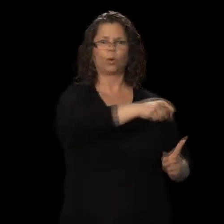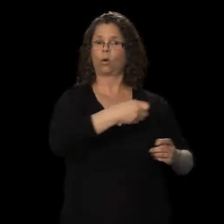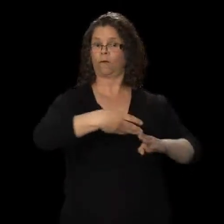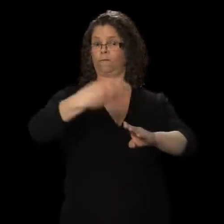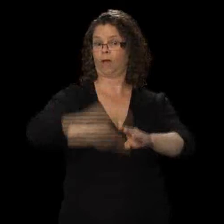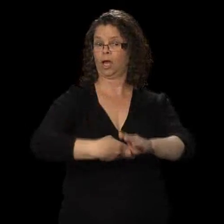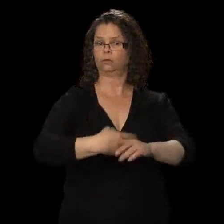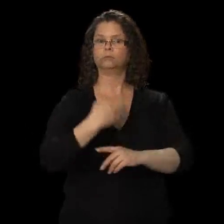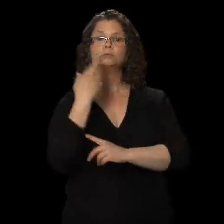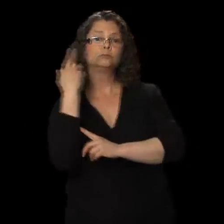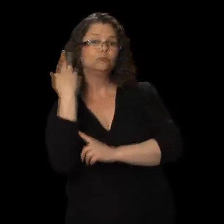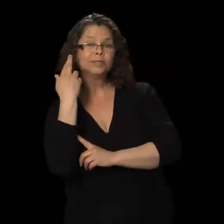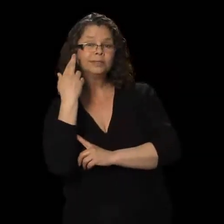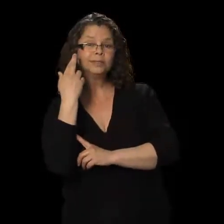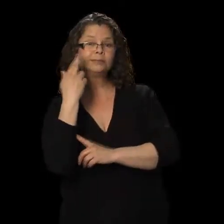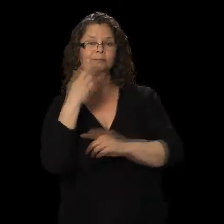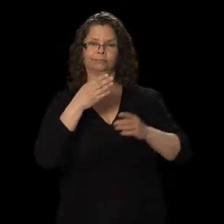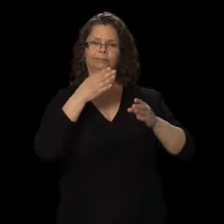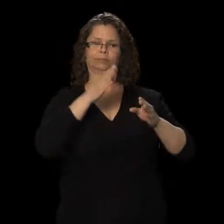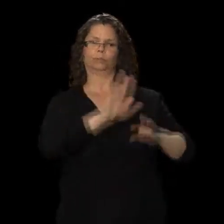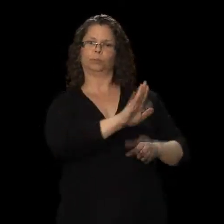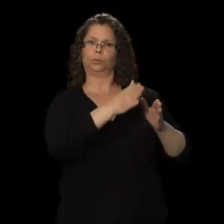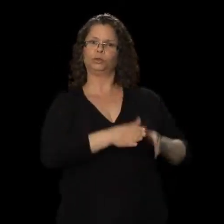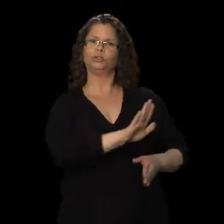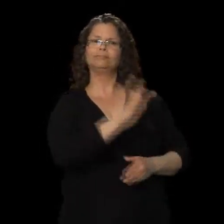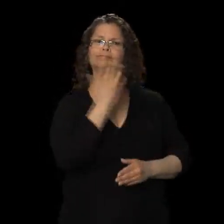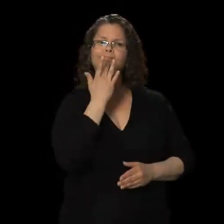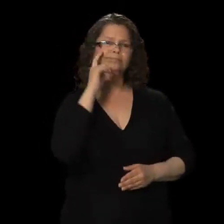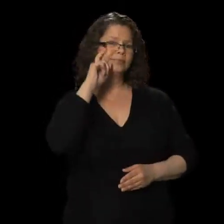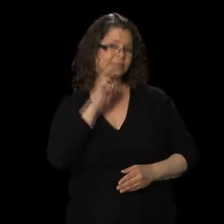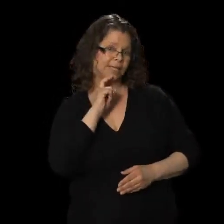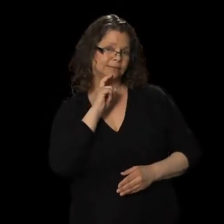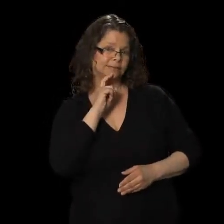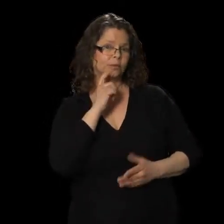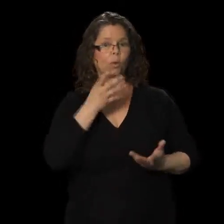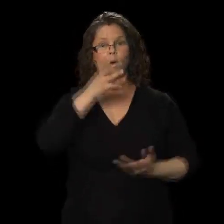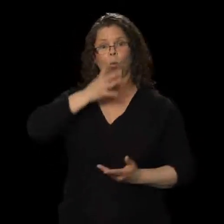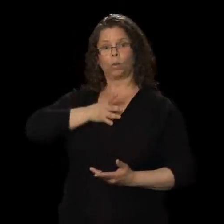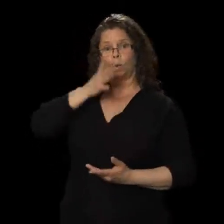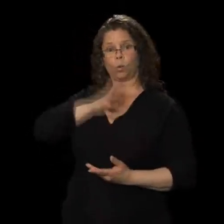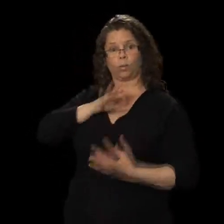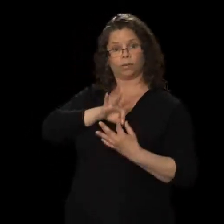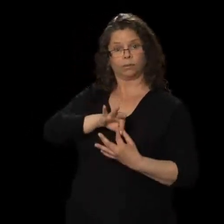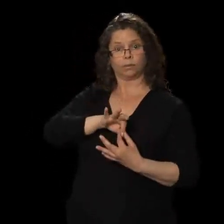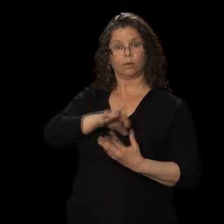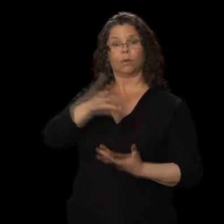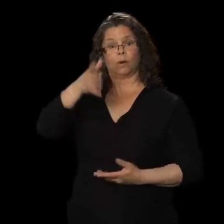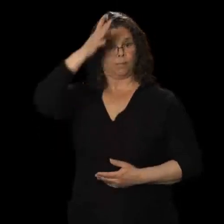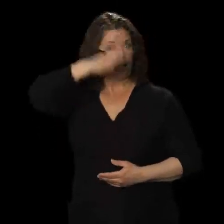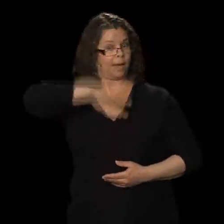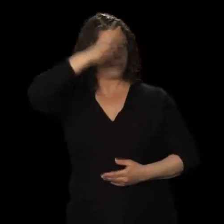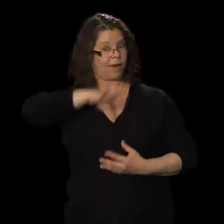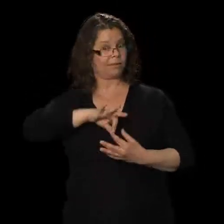fired because of her sexual orientation or same-sex relationship.